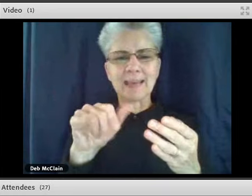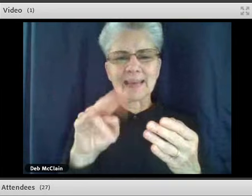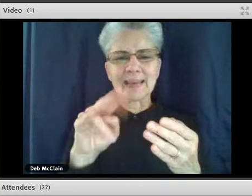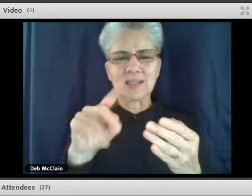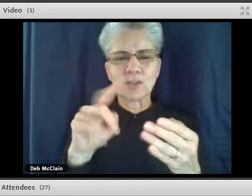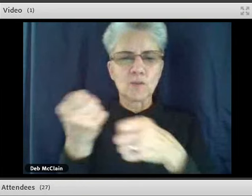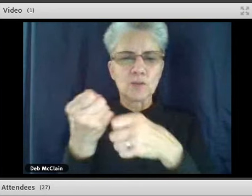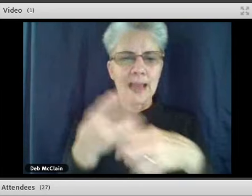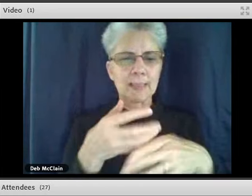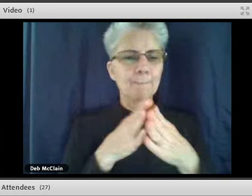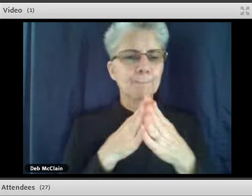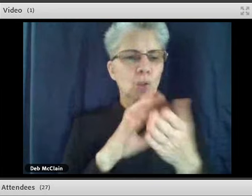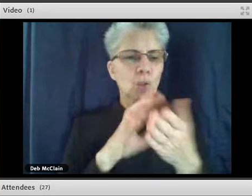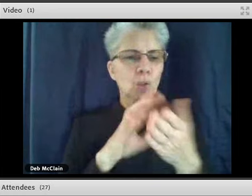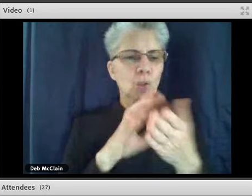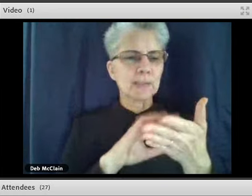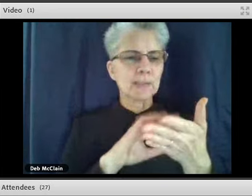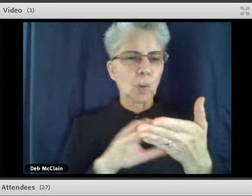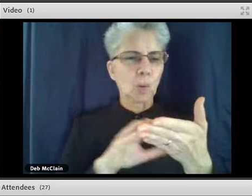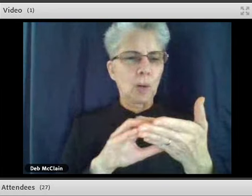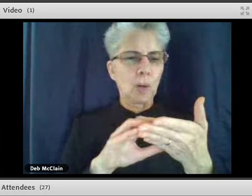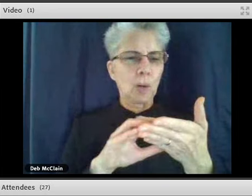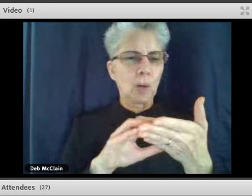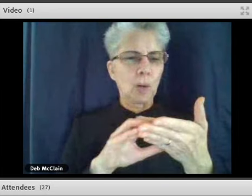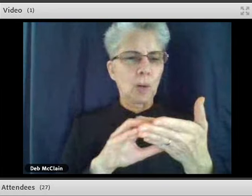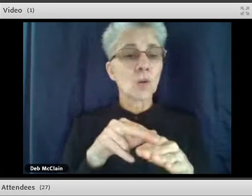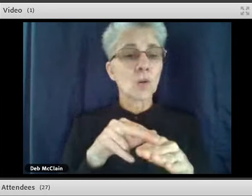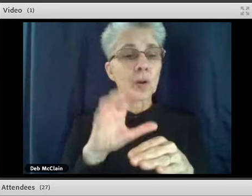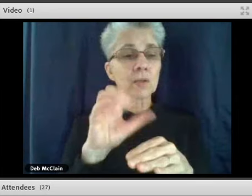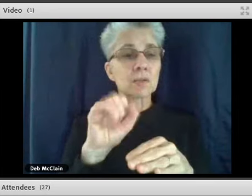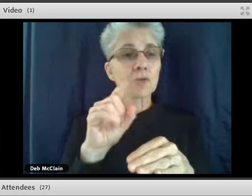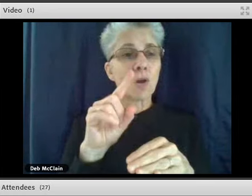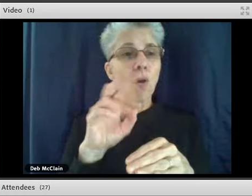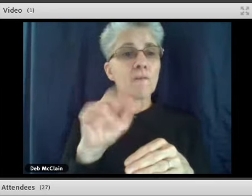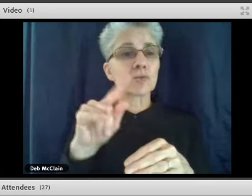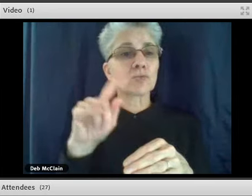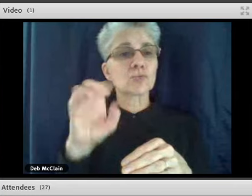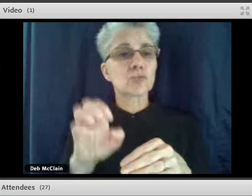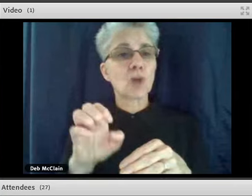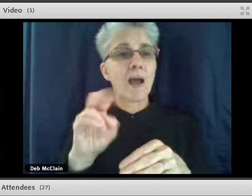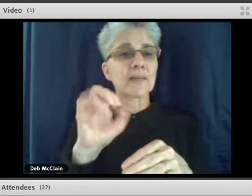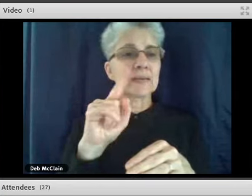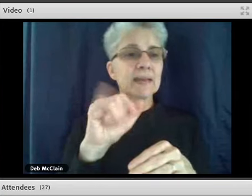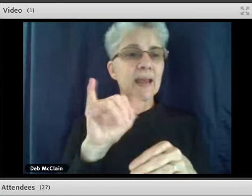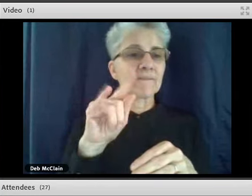and they can get service. It's an app, kind of like Kindle, for for downloading books in Braille, and different things like that.